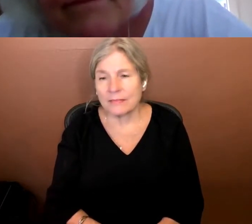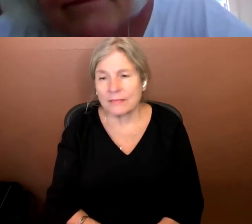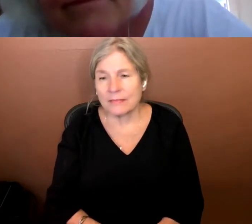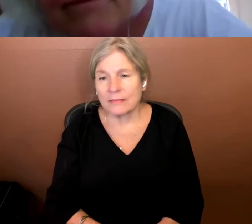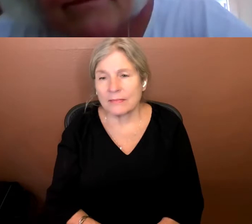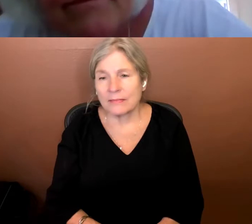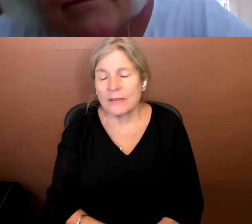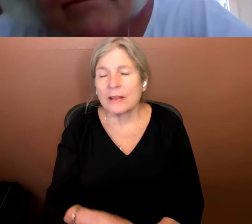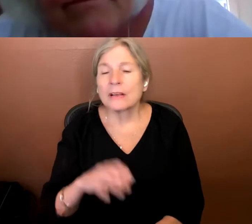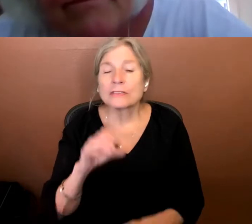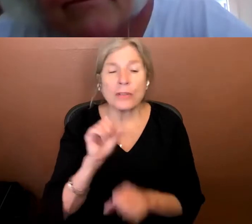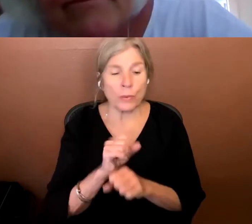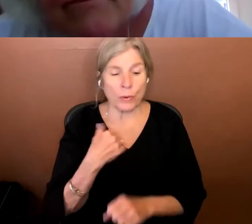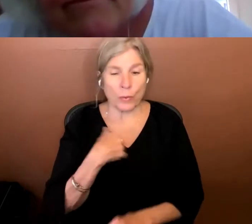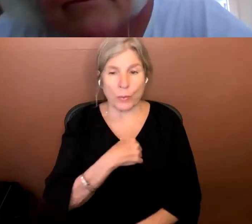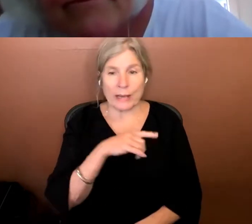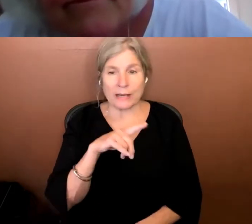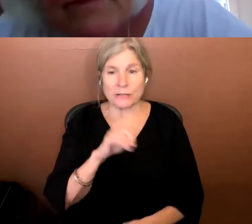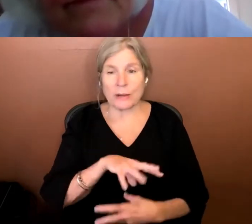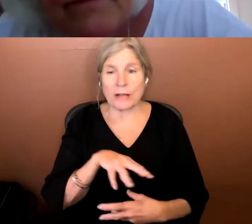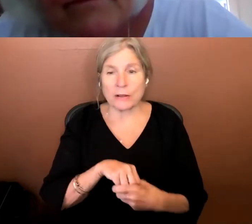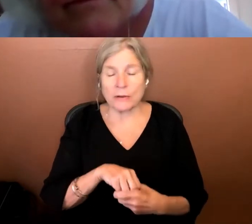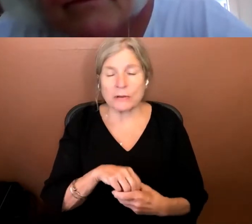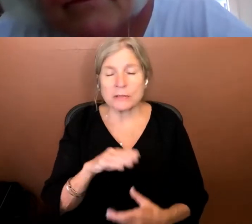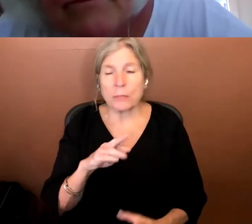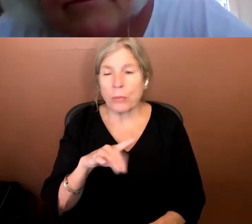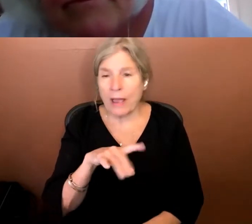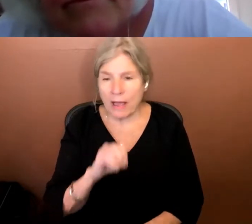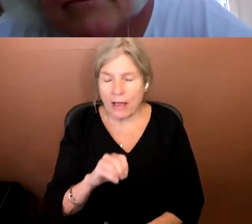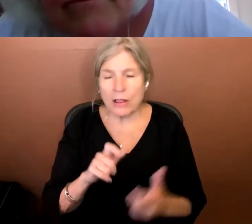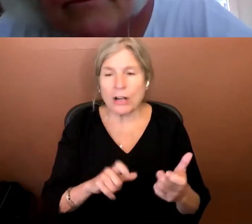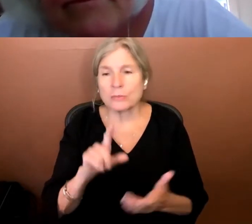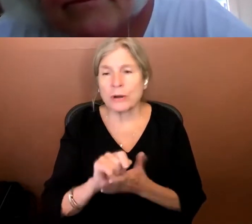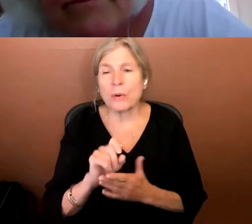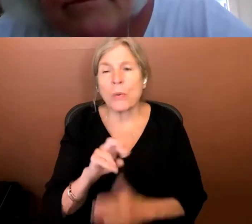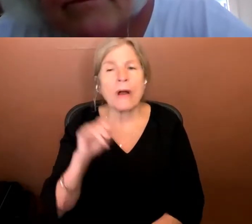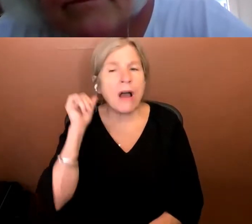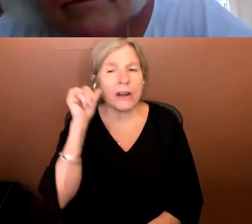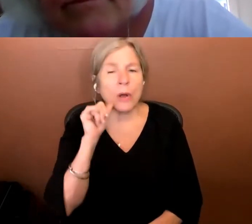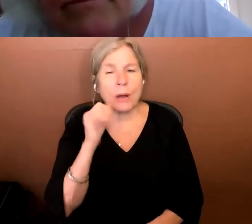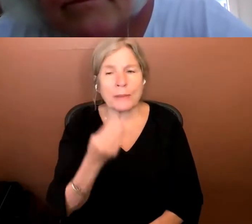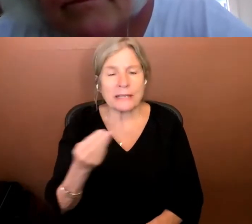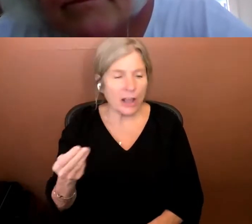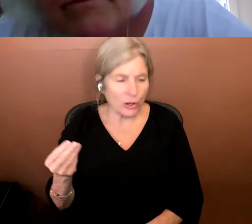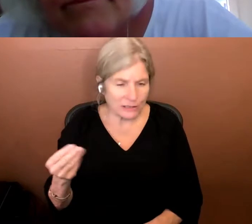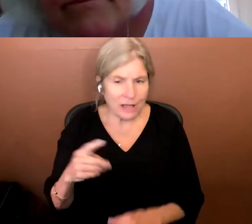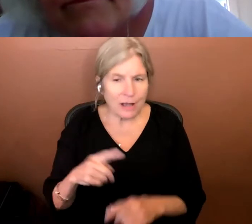So the work we do includes Braille, large print or audio materials but our specialty is